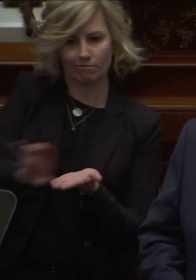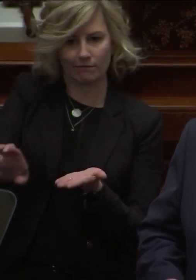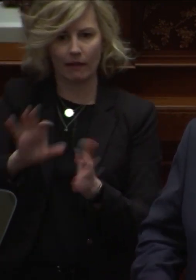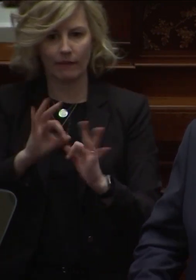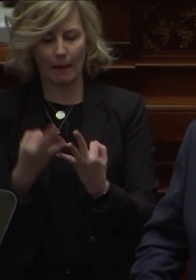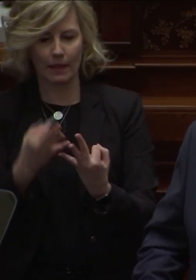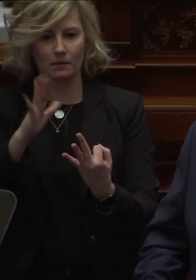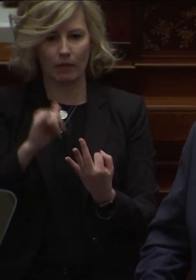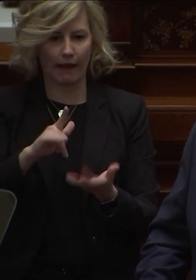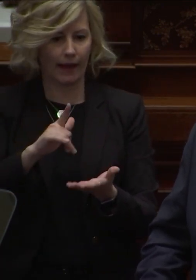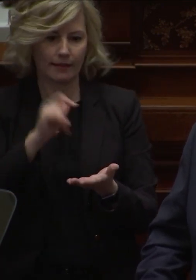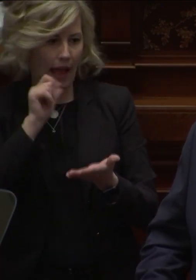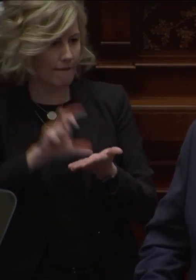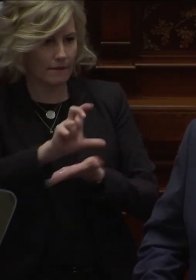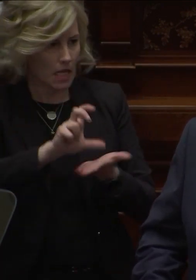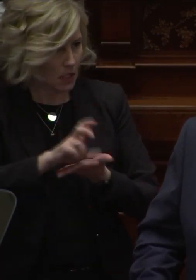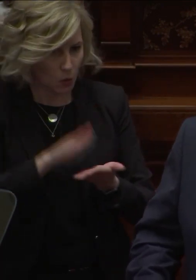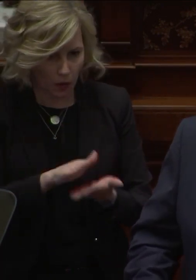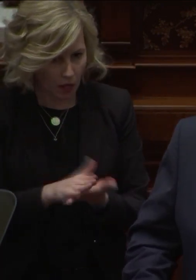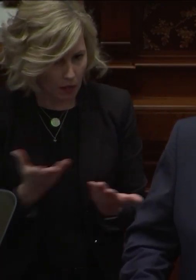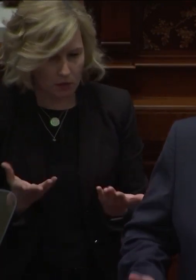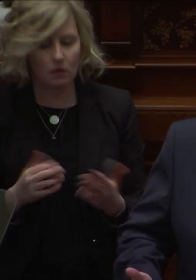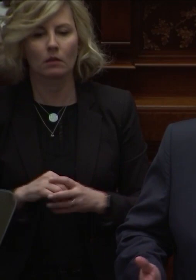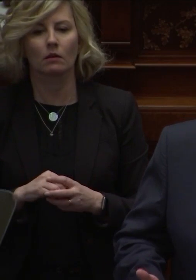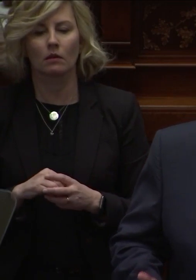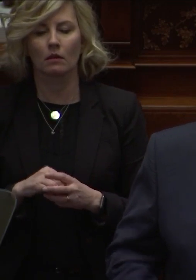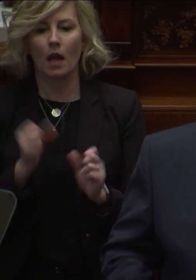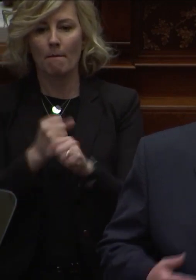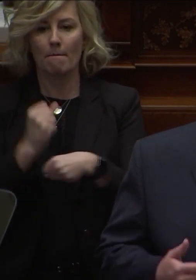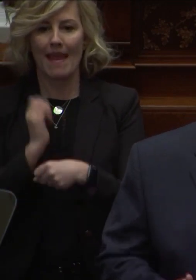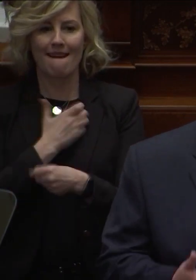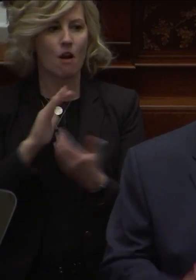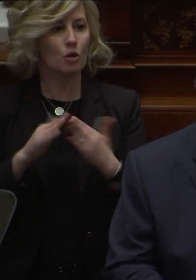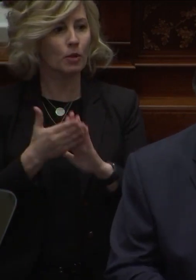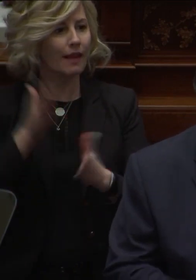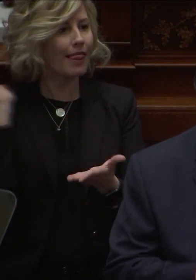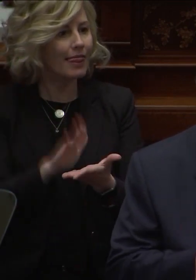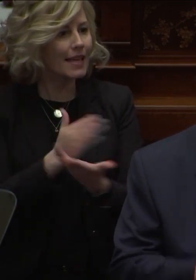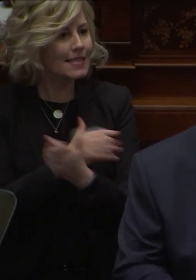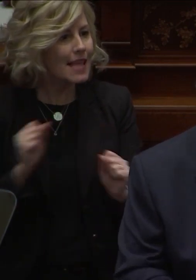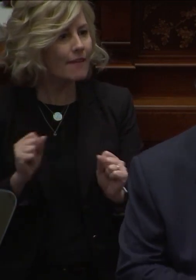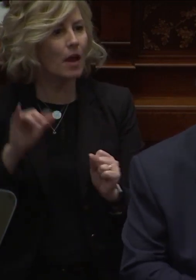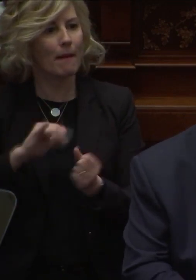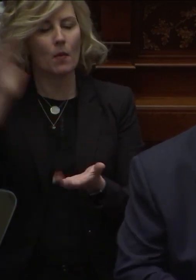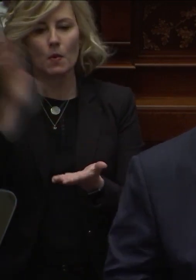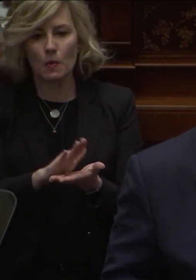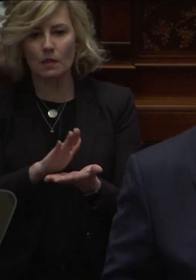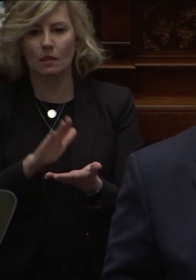OPTION -- WAS TRIED IN THE PRIOR ADMINISTRATION AND IT FAILED BECAUSE NEARLY NO ONE THINKS IT